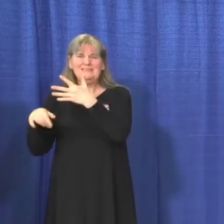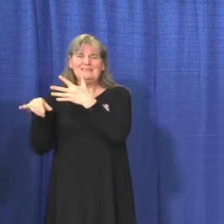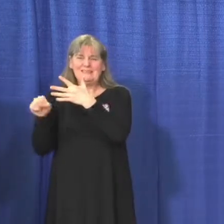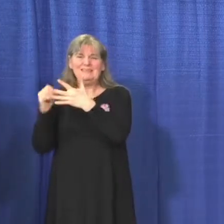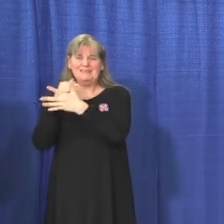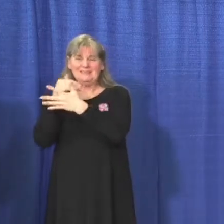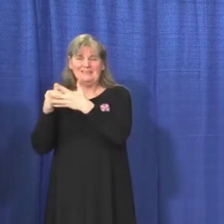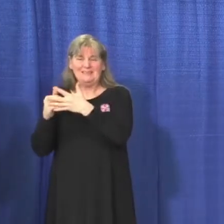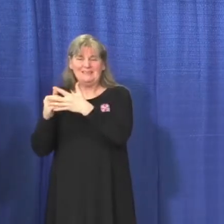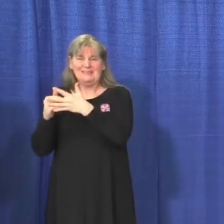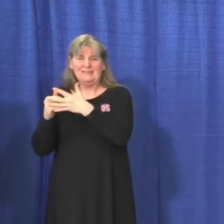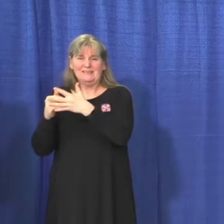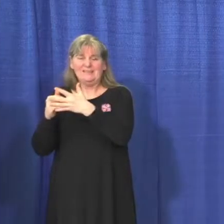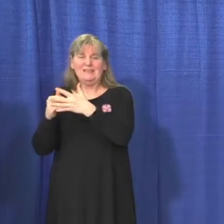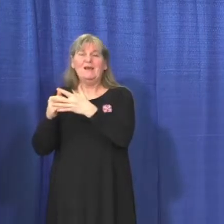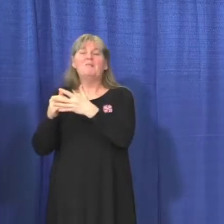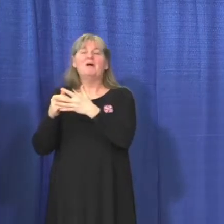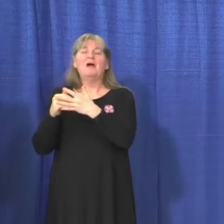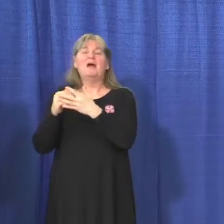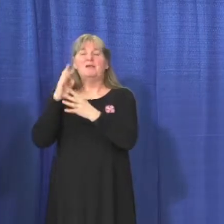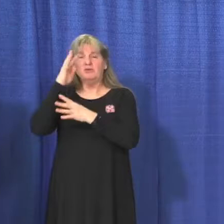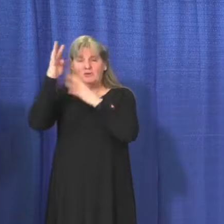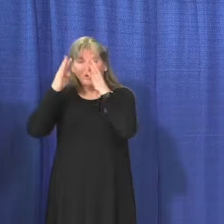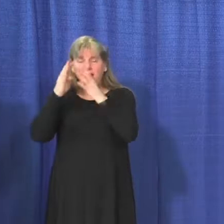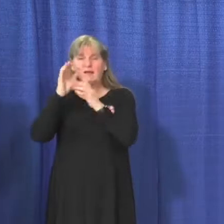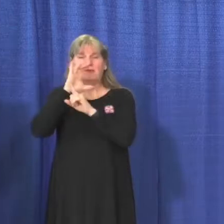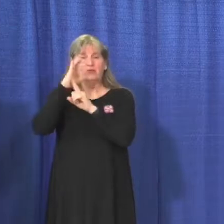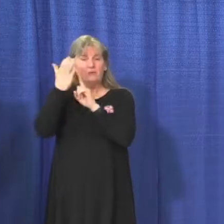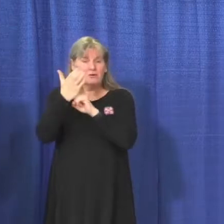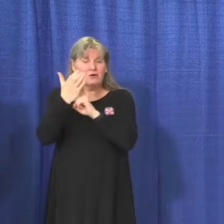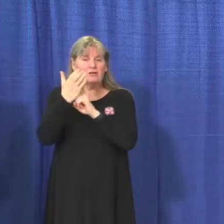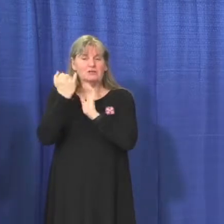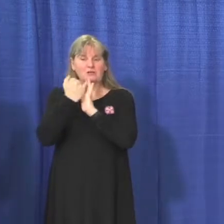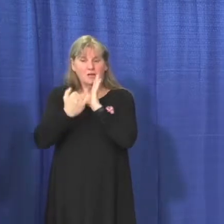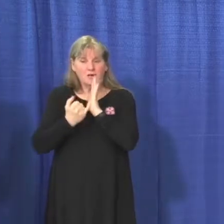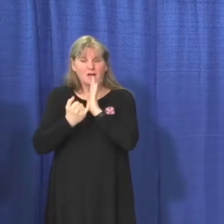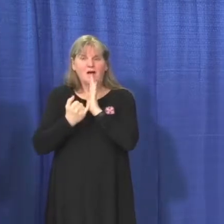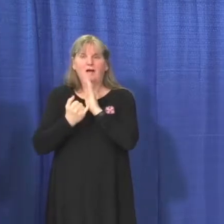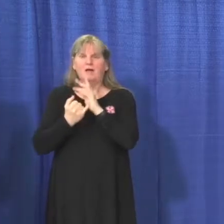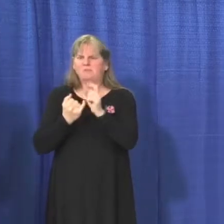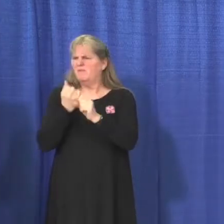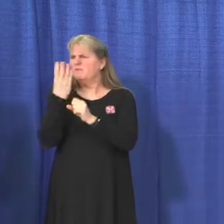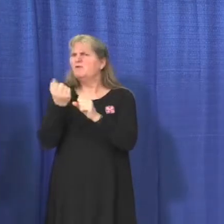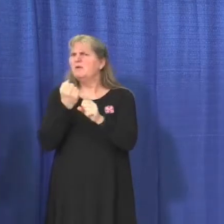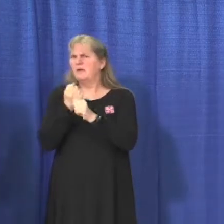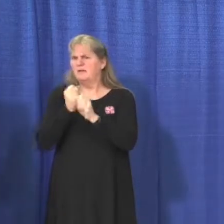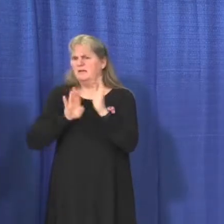cultural strategy that the minister was referring to is what we worked on for a couple